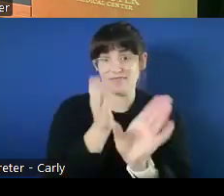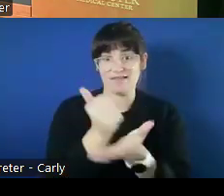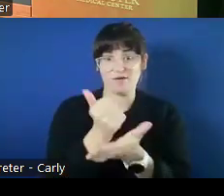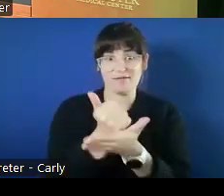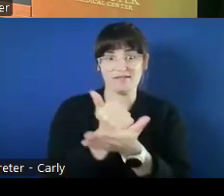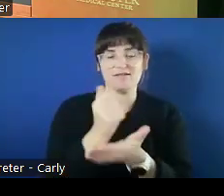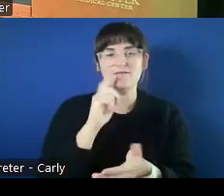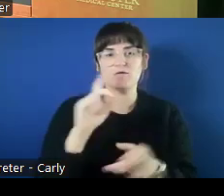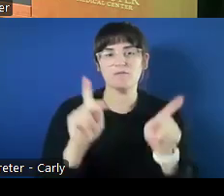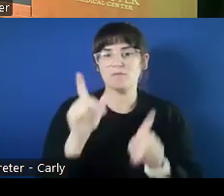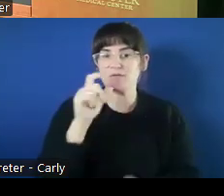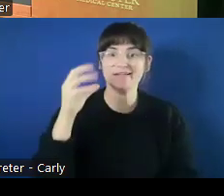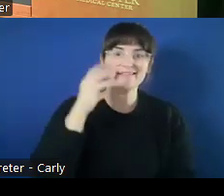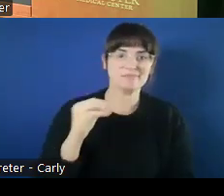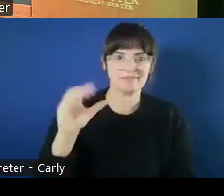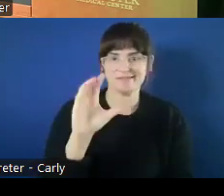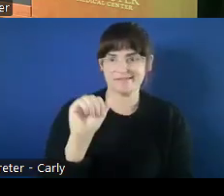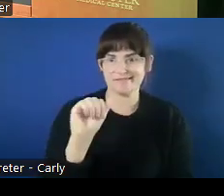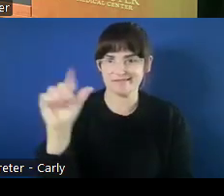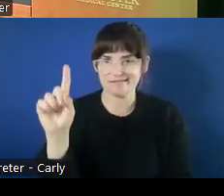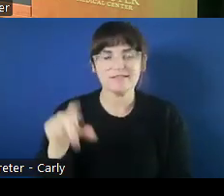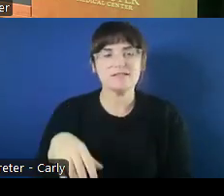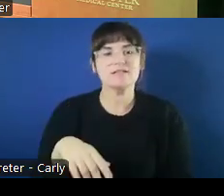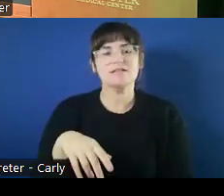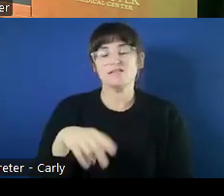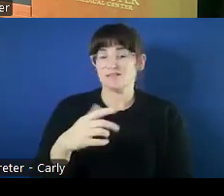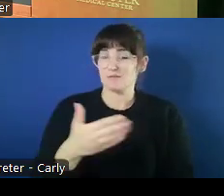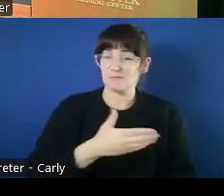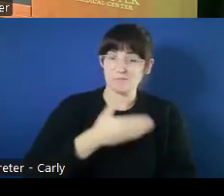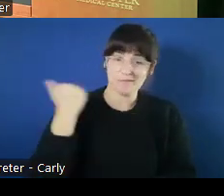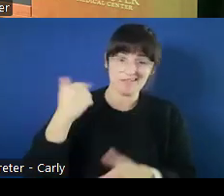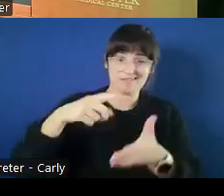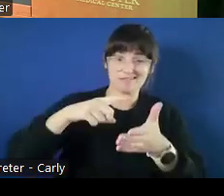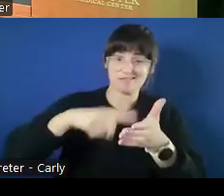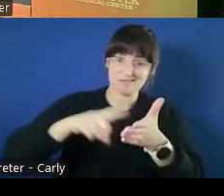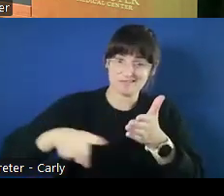coronary artery disease the only psychotherapy that has really systematically been studied is CBT